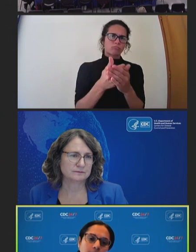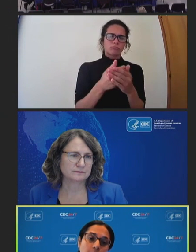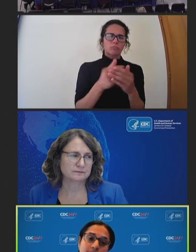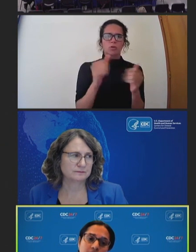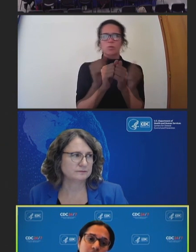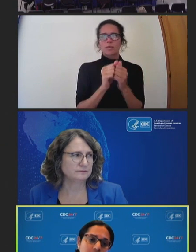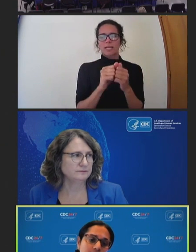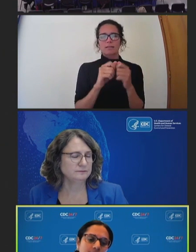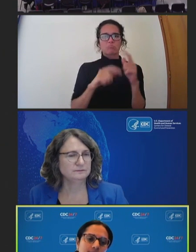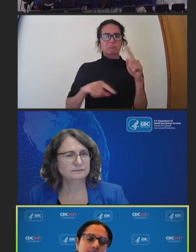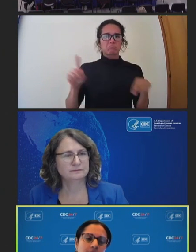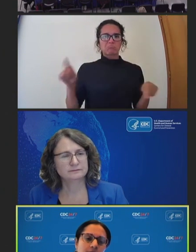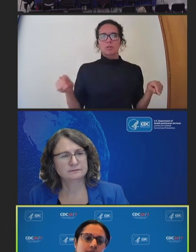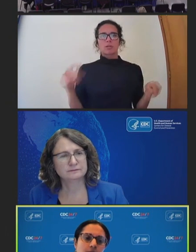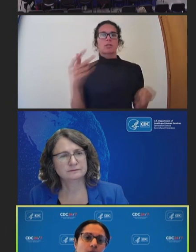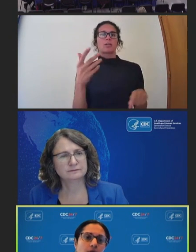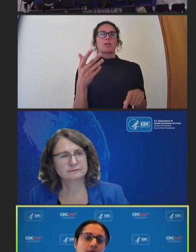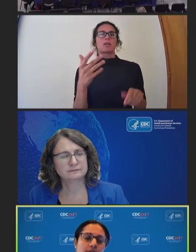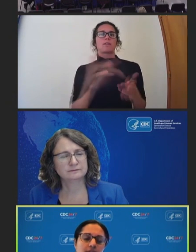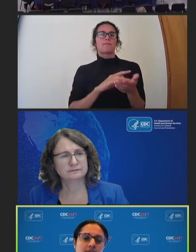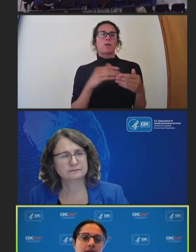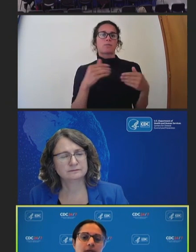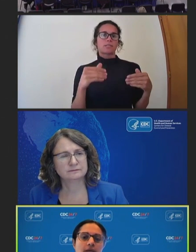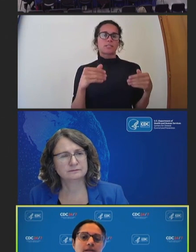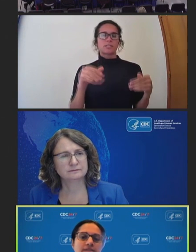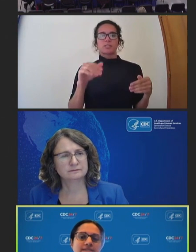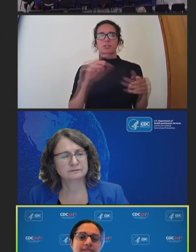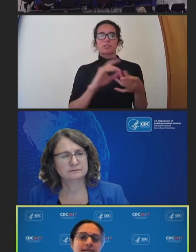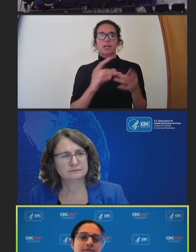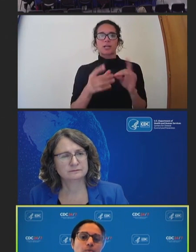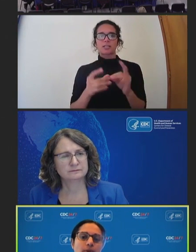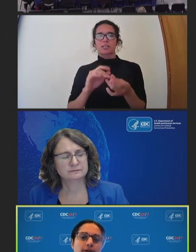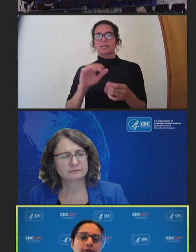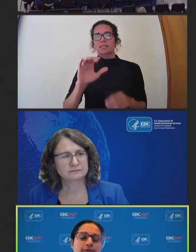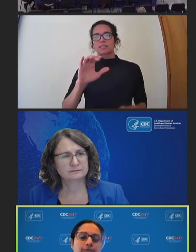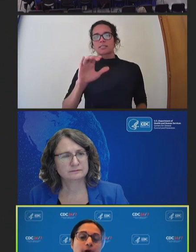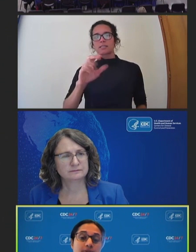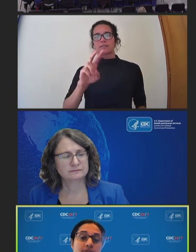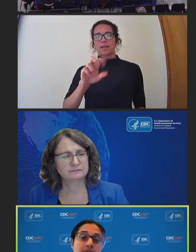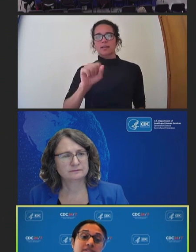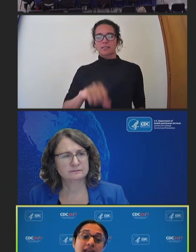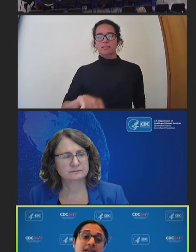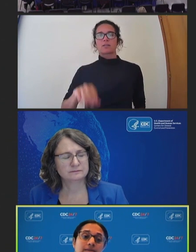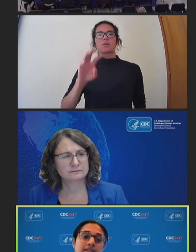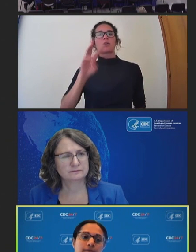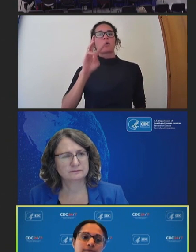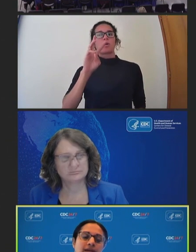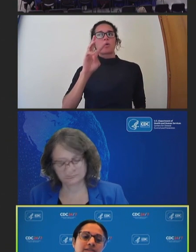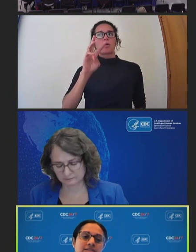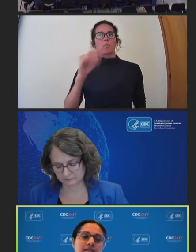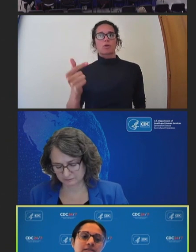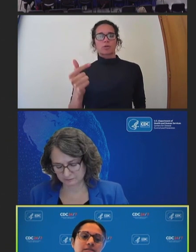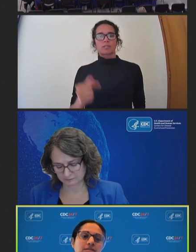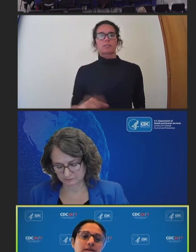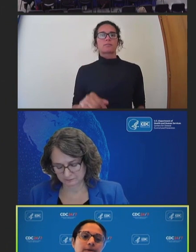pharmacy chains like CVS and Walgreens. And in states where pharmacists can give vaccines,